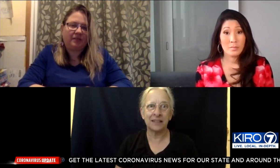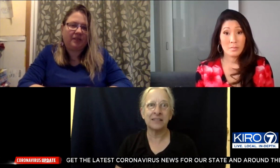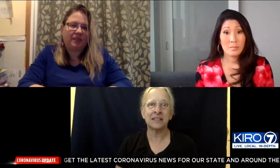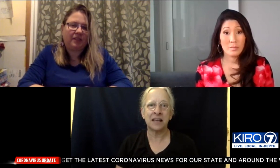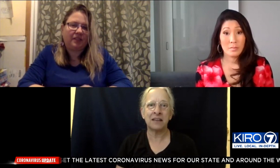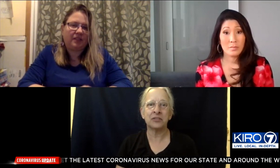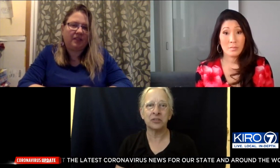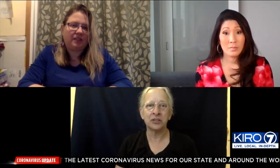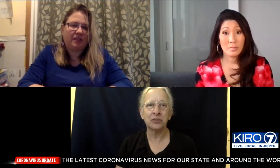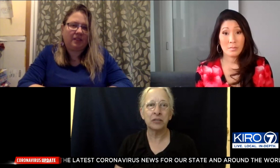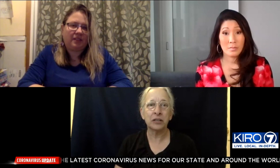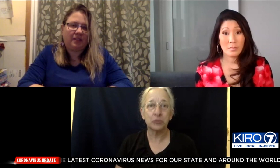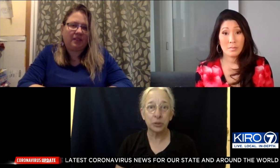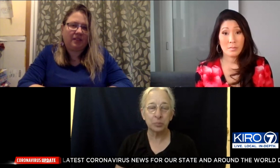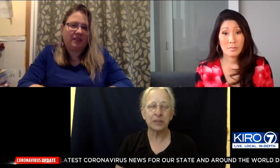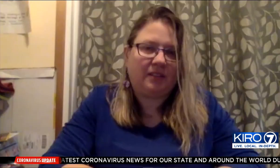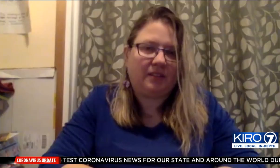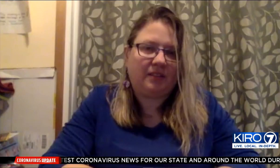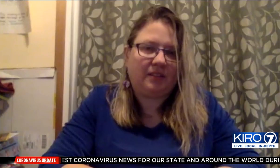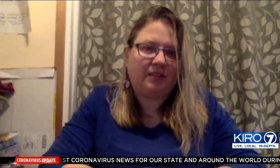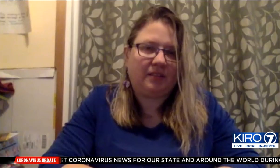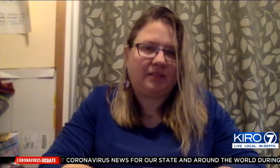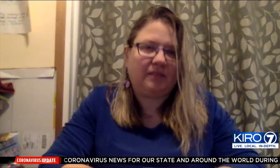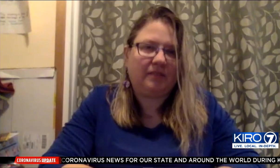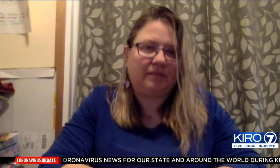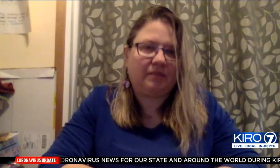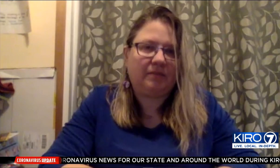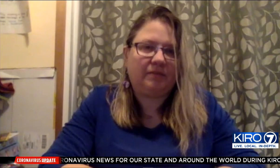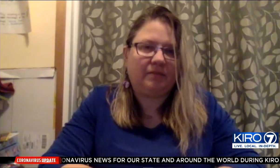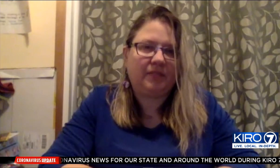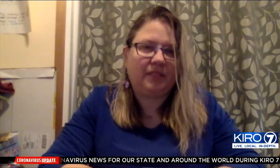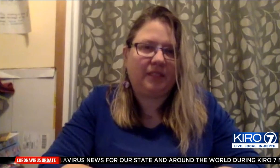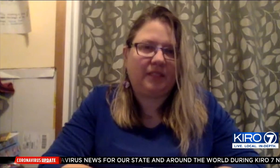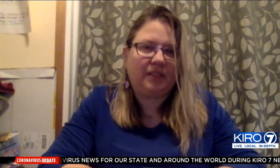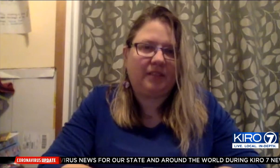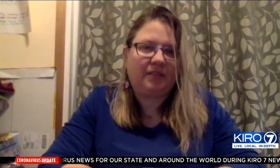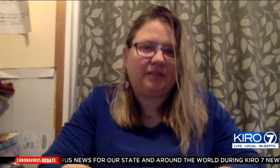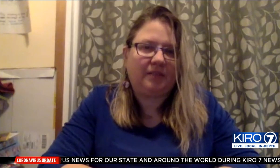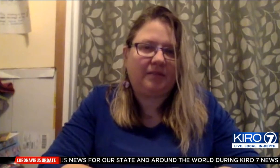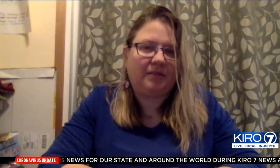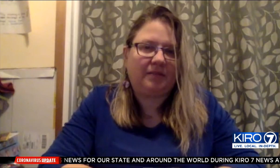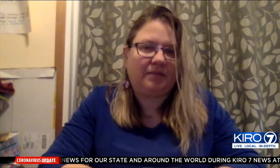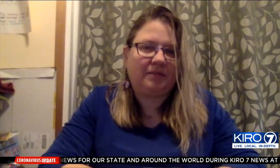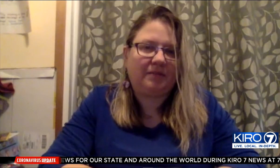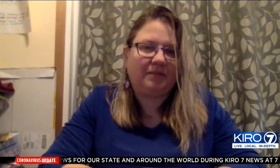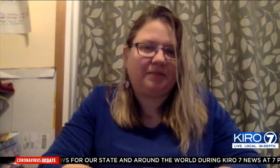TAKEN AWAY, SUCH AS BEING ABLE TO SEE LANGUAGE ON THE MOUTH, THEN WE'RE KIND OF OFF BALANCE